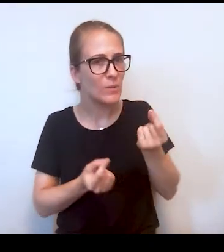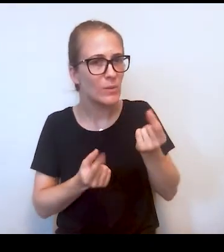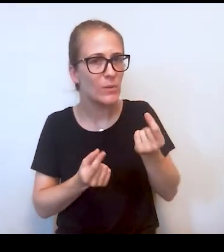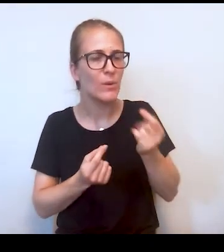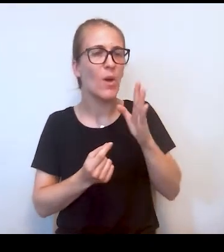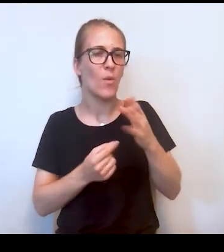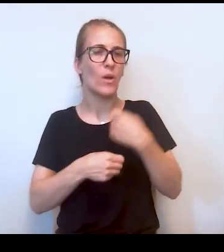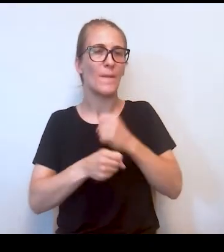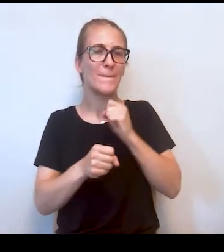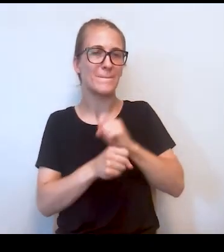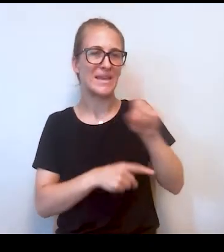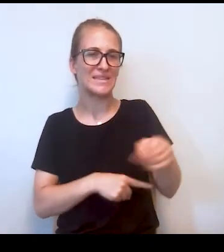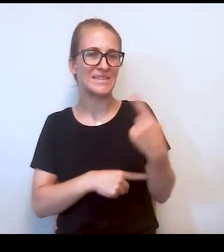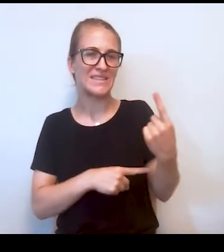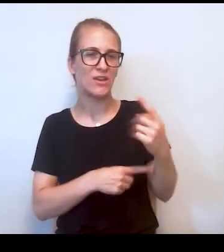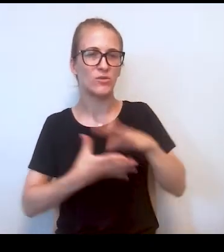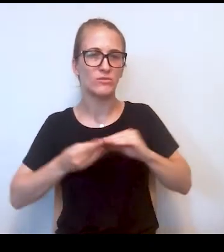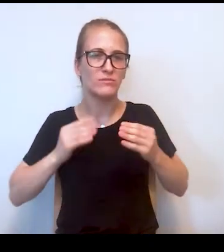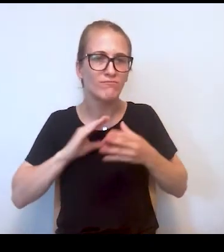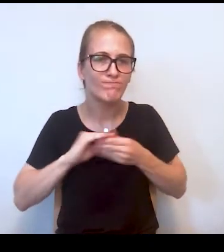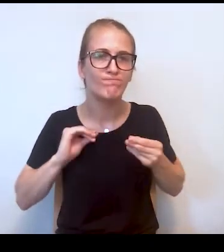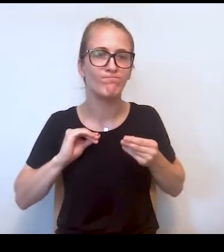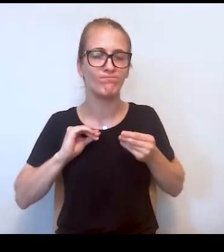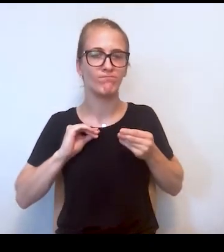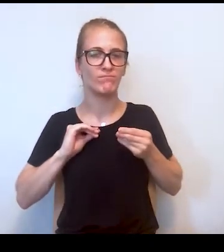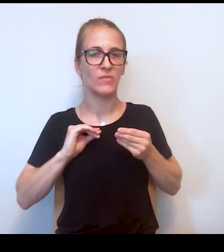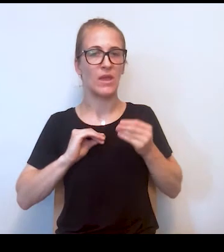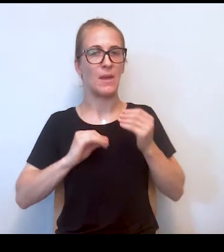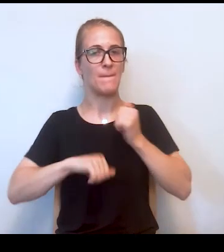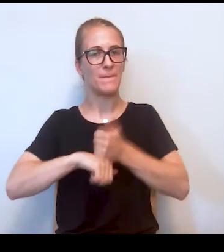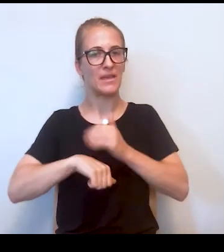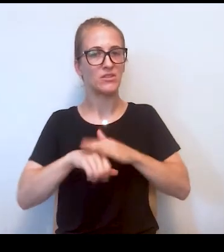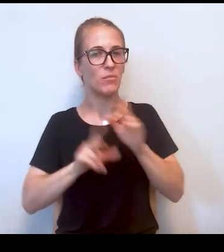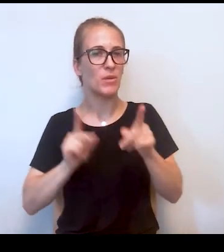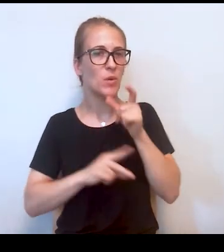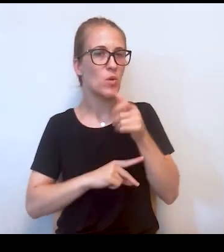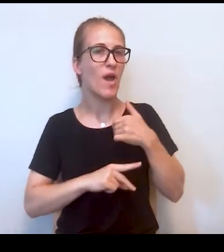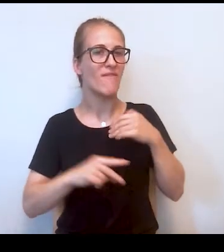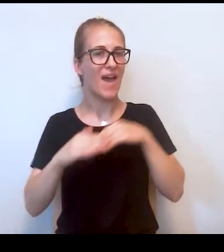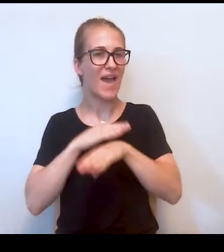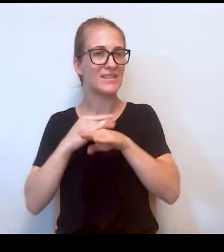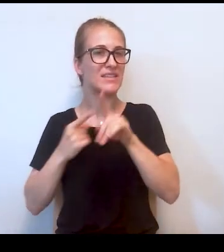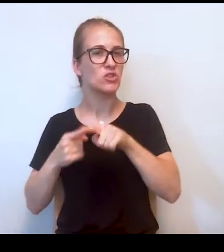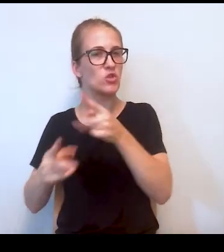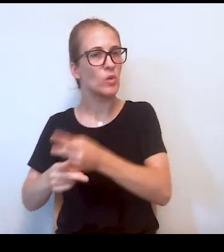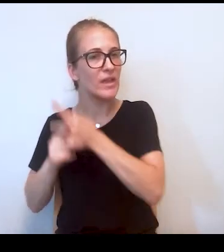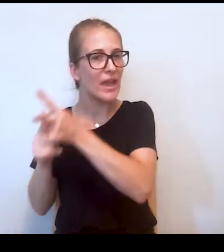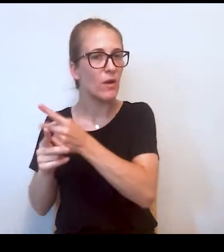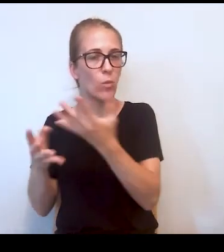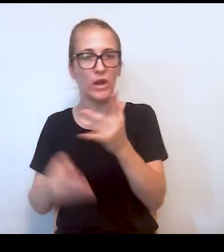how this is experienced, and then the people who cannot meet those "oh, I can push through this in a way